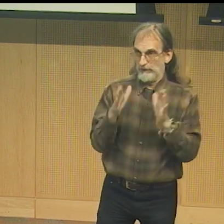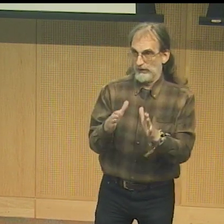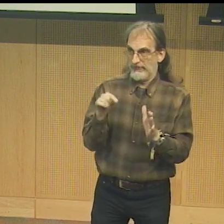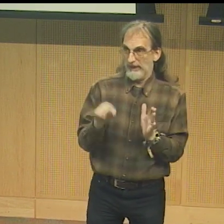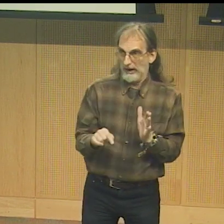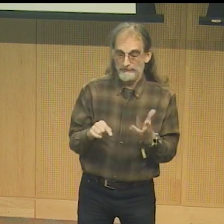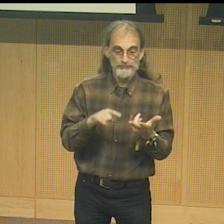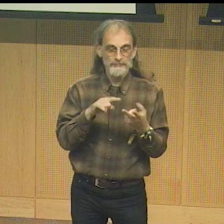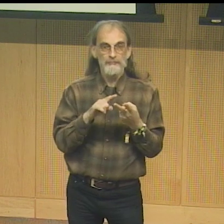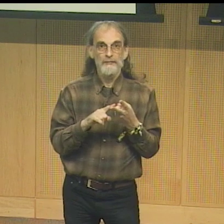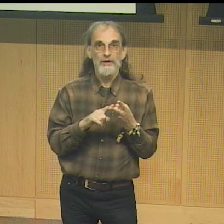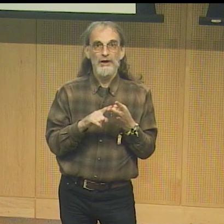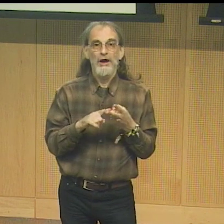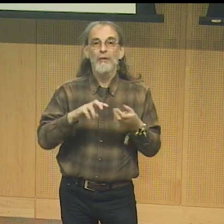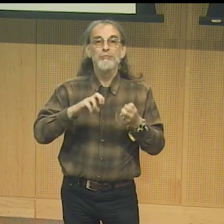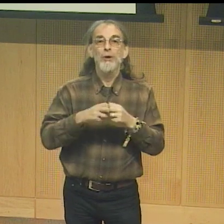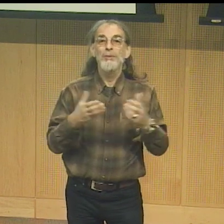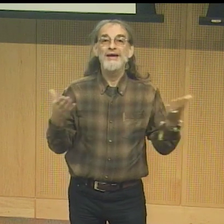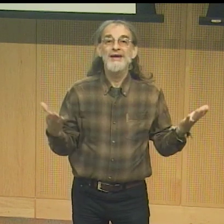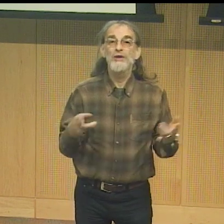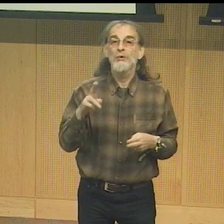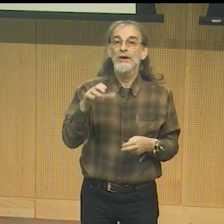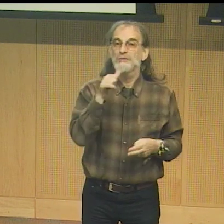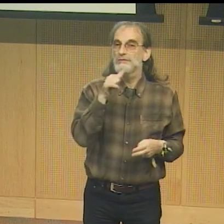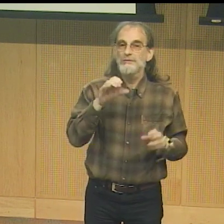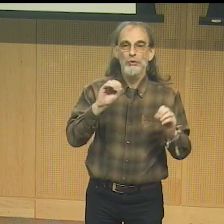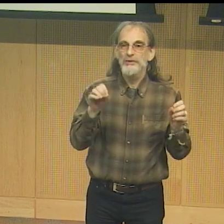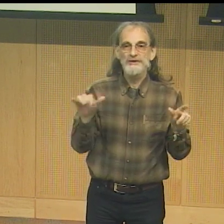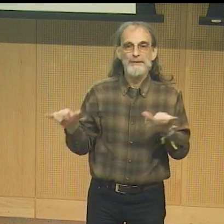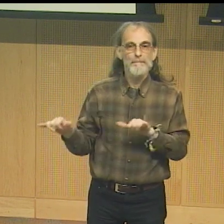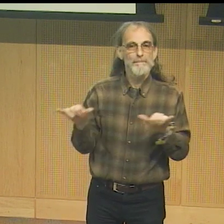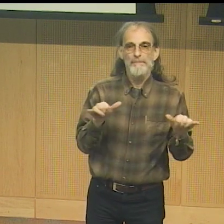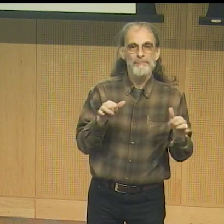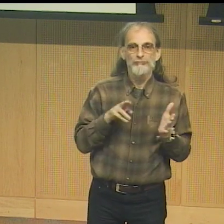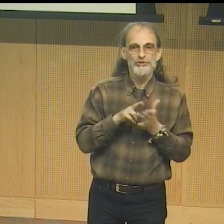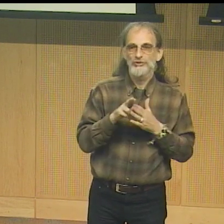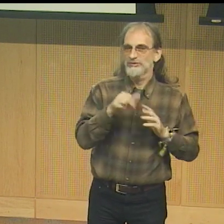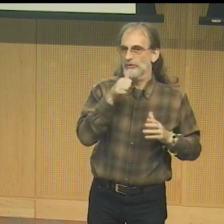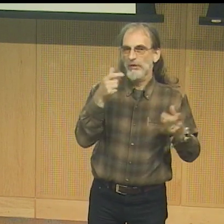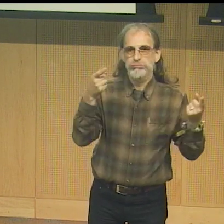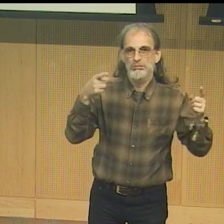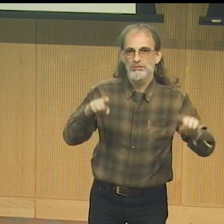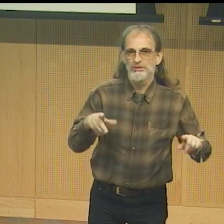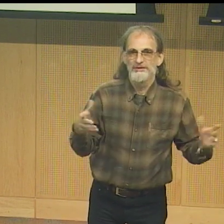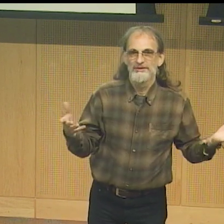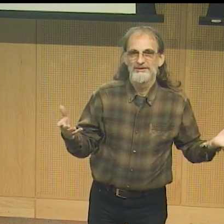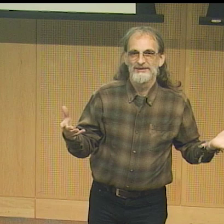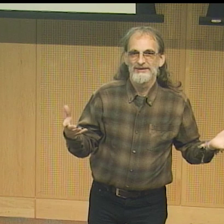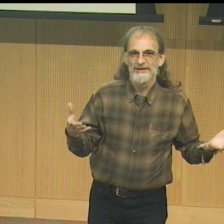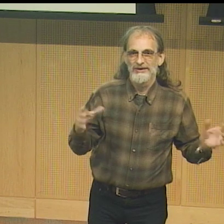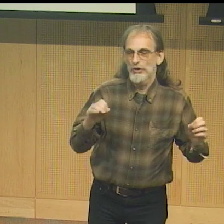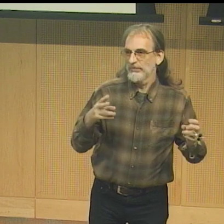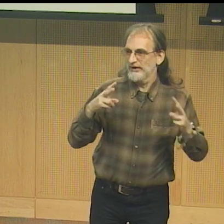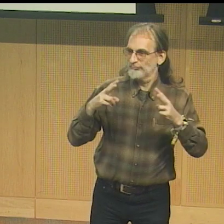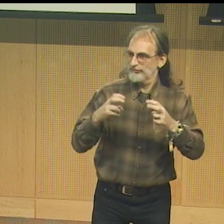forward and begin to rebuild from there. The problem is that in the United States, no one has done that research